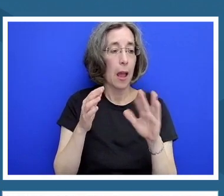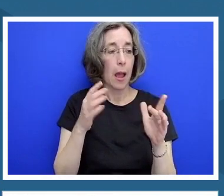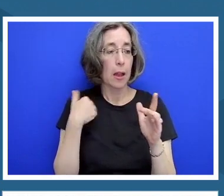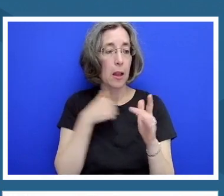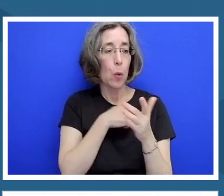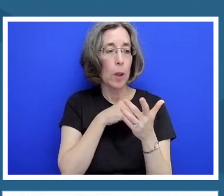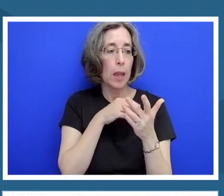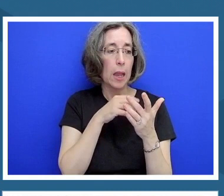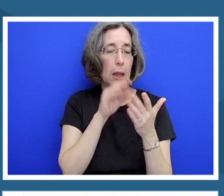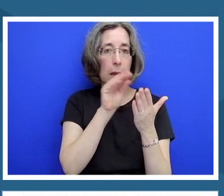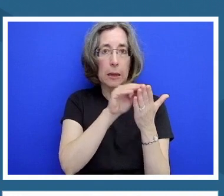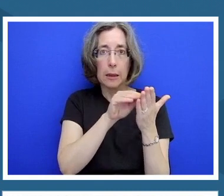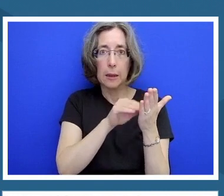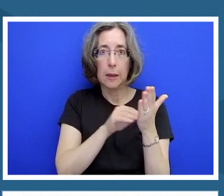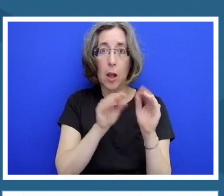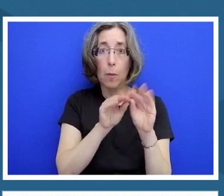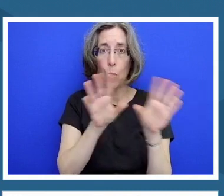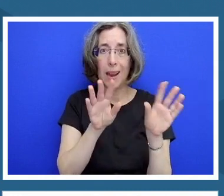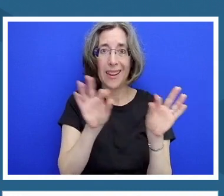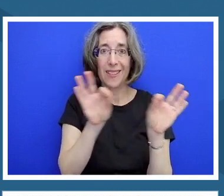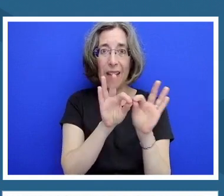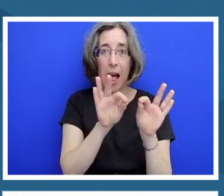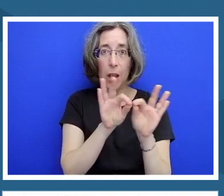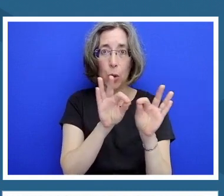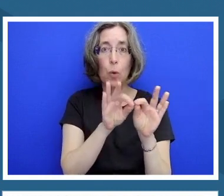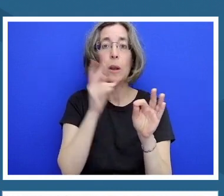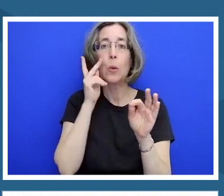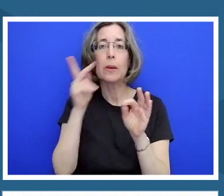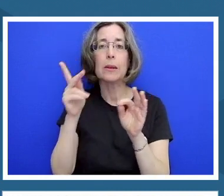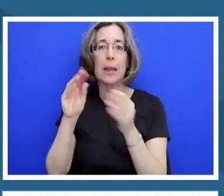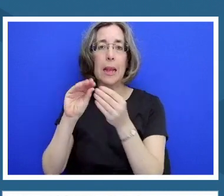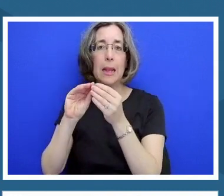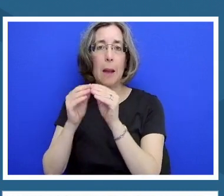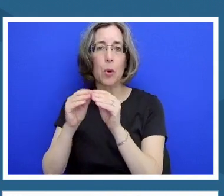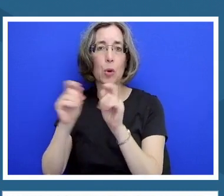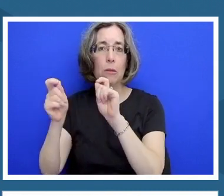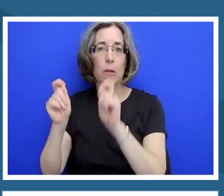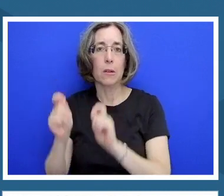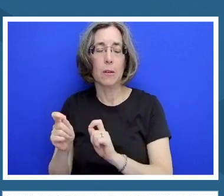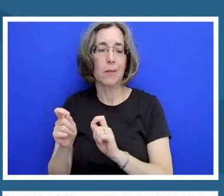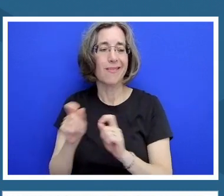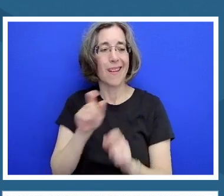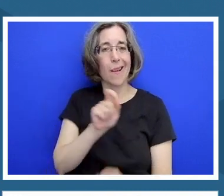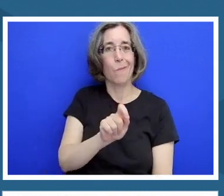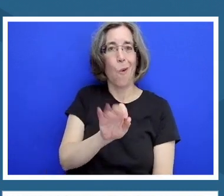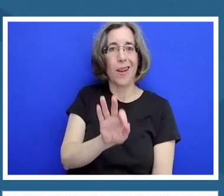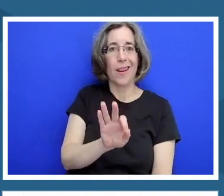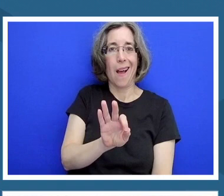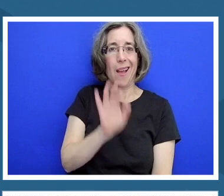value which is 0.79 for this target star